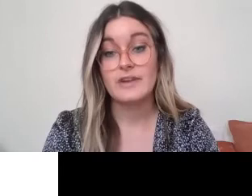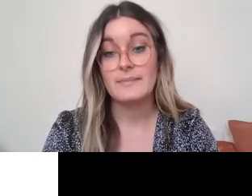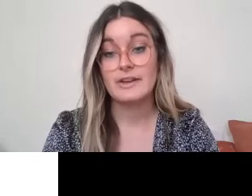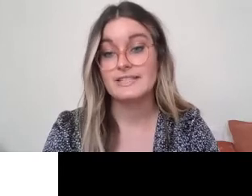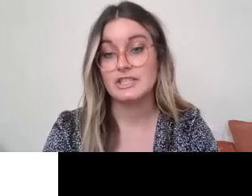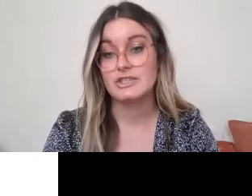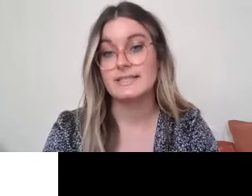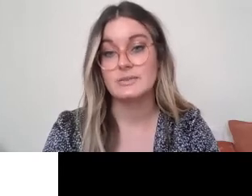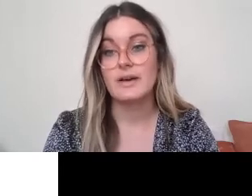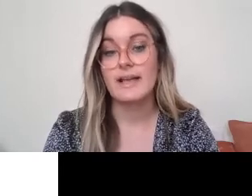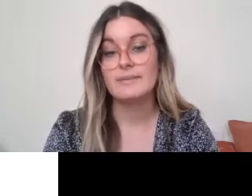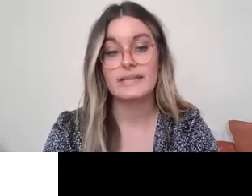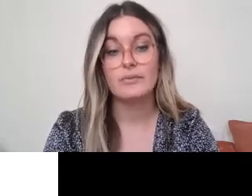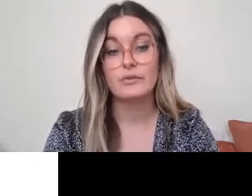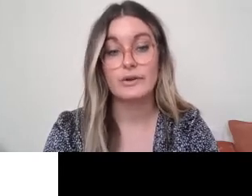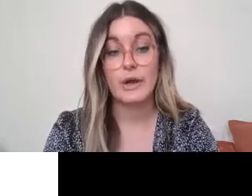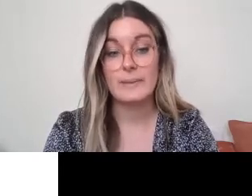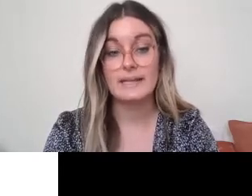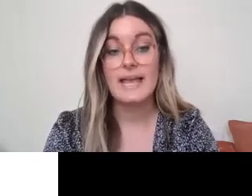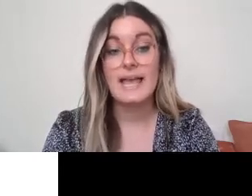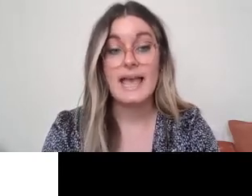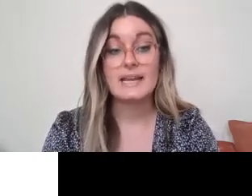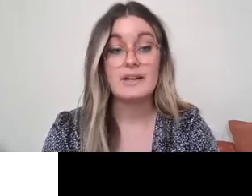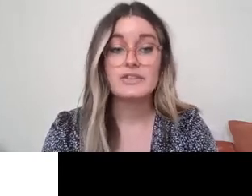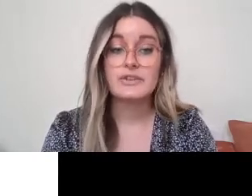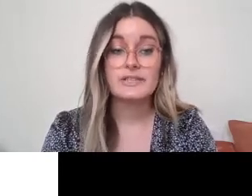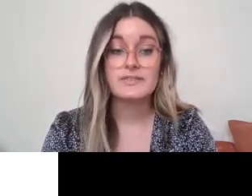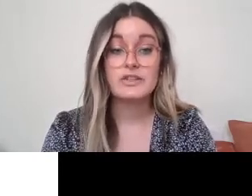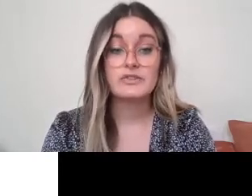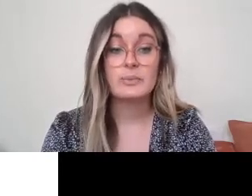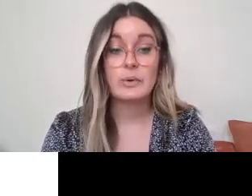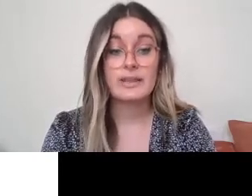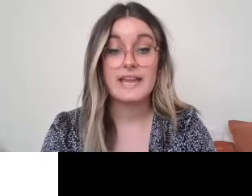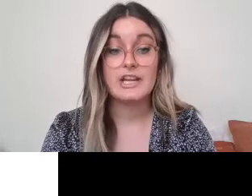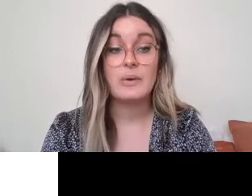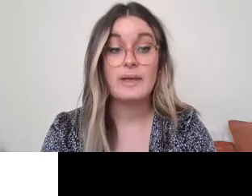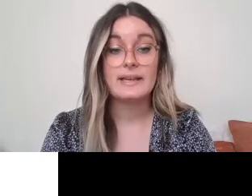from their institutions as well have been really helpful for coping. And about two thirds of students reported that knowing